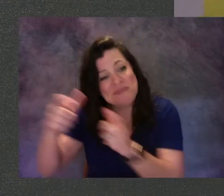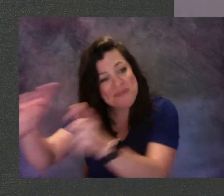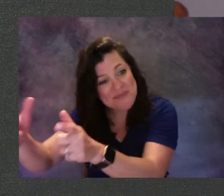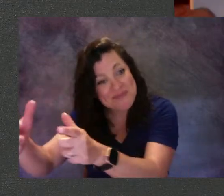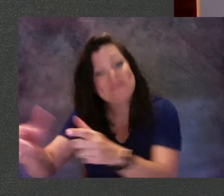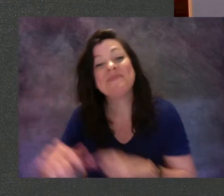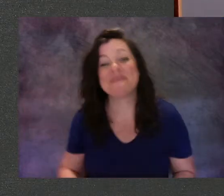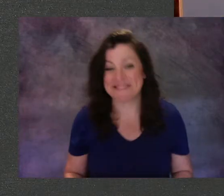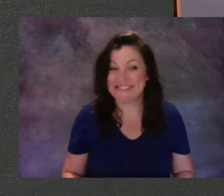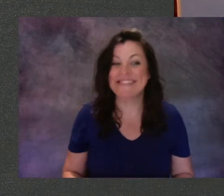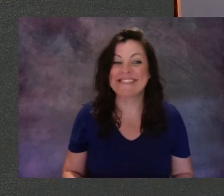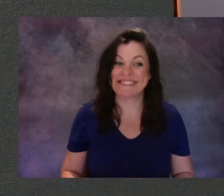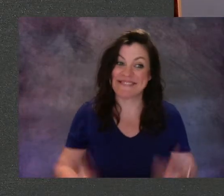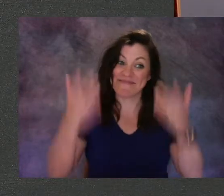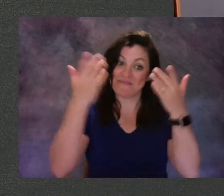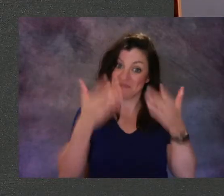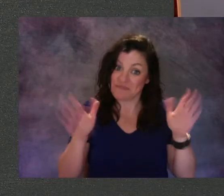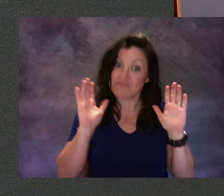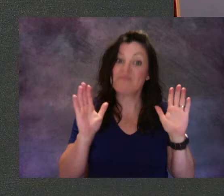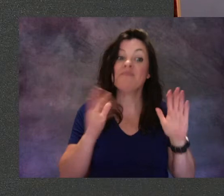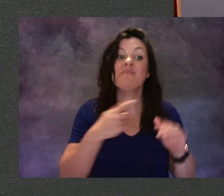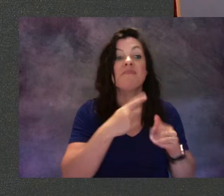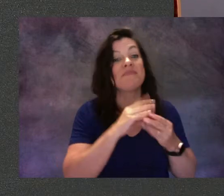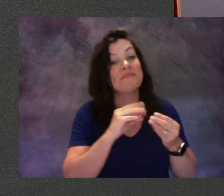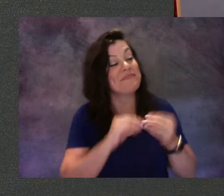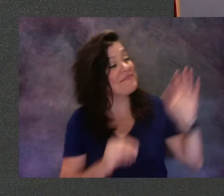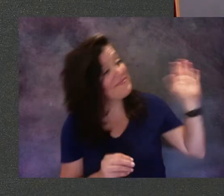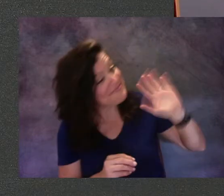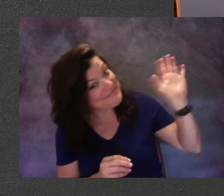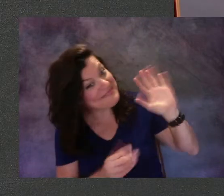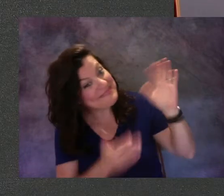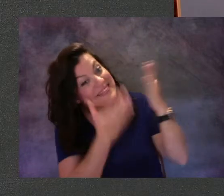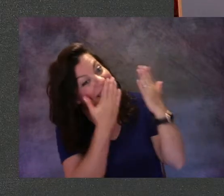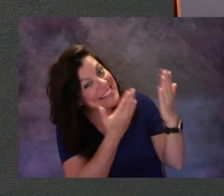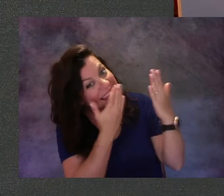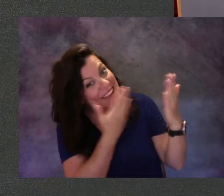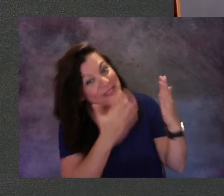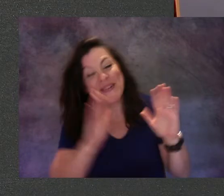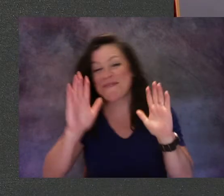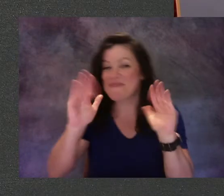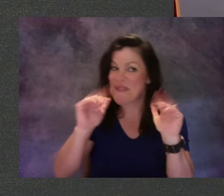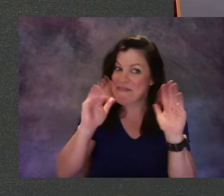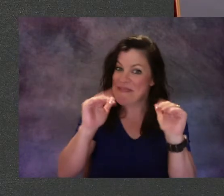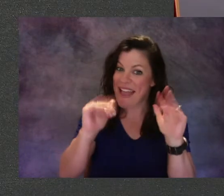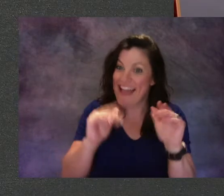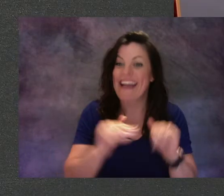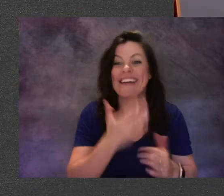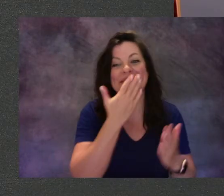Then he says "thank you" and "goodbye" to his sister and to his friend.